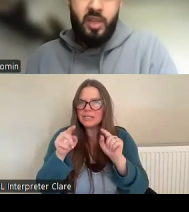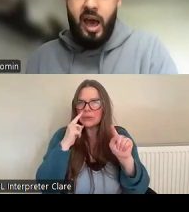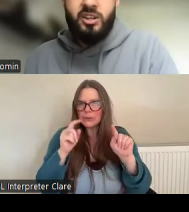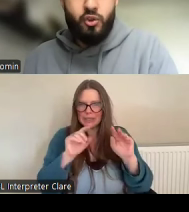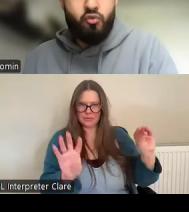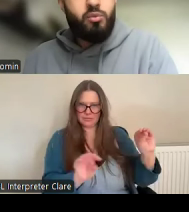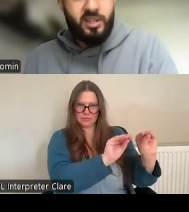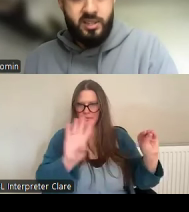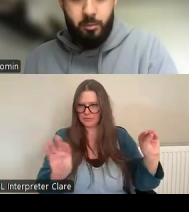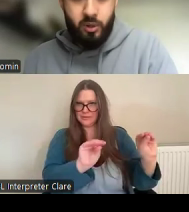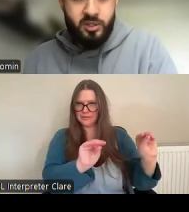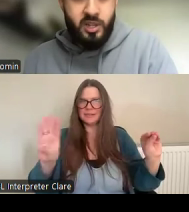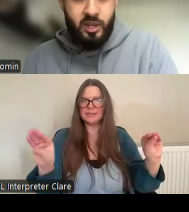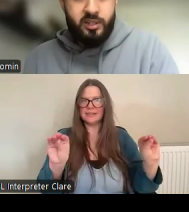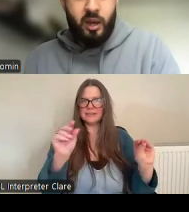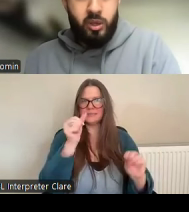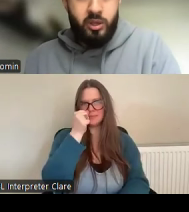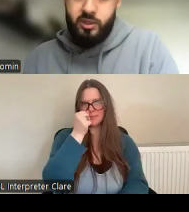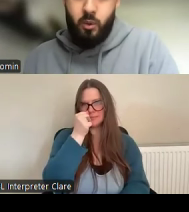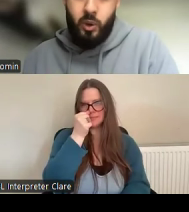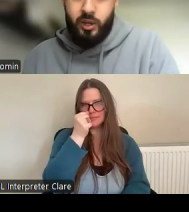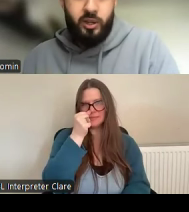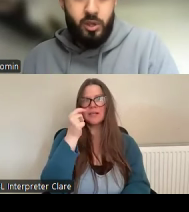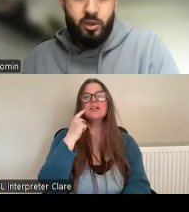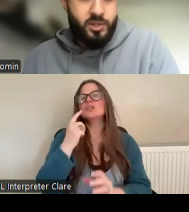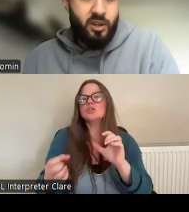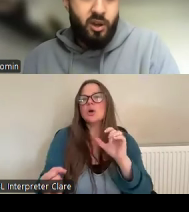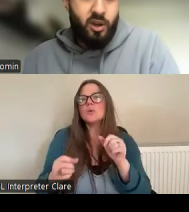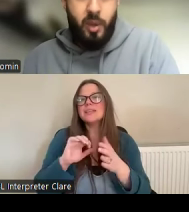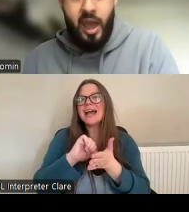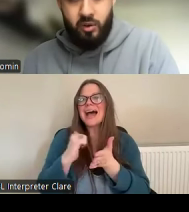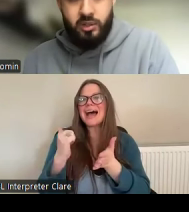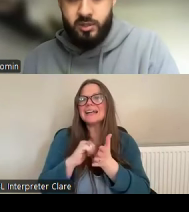The ad group examples that we're going to be using are parents.